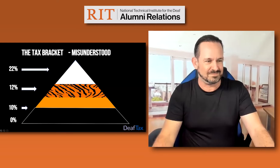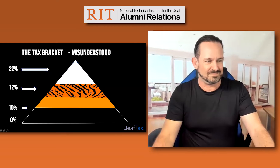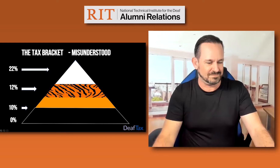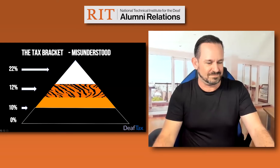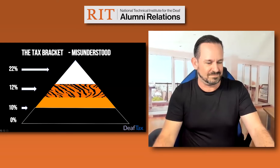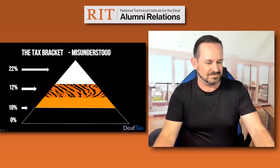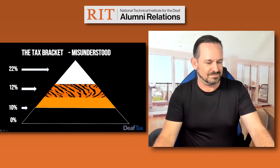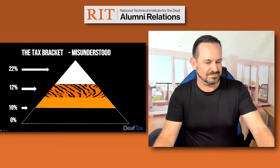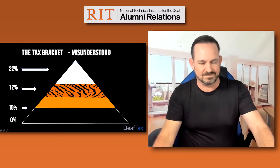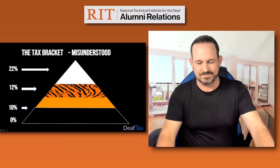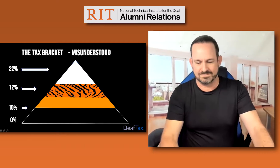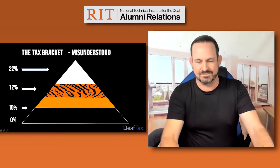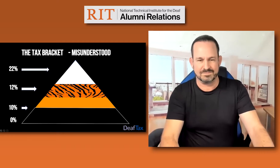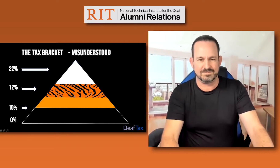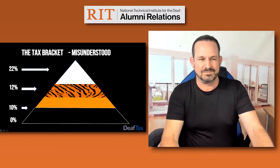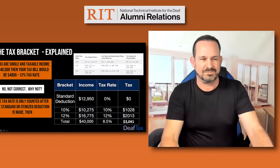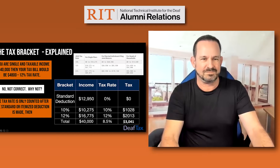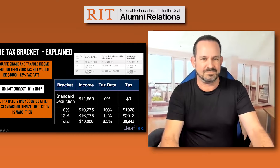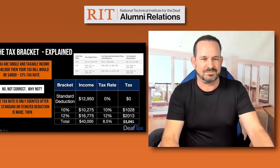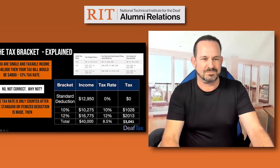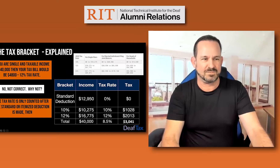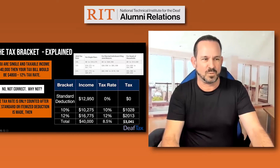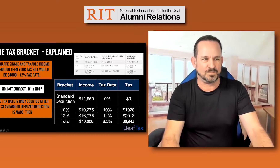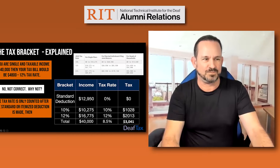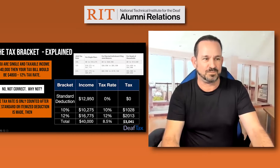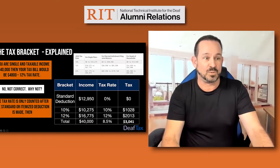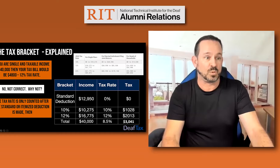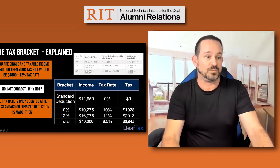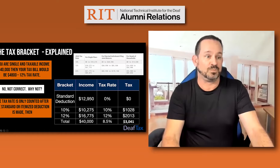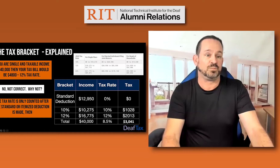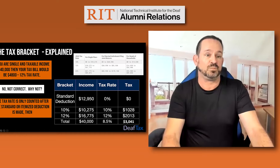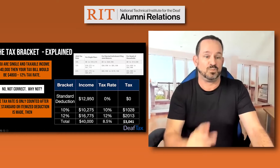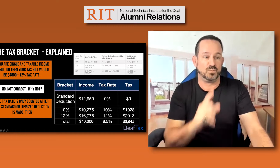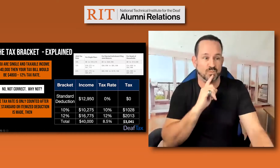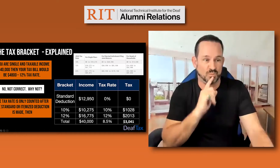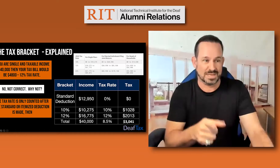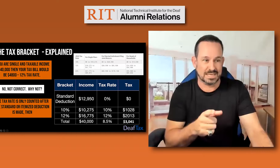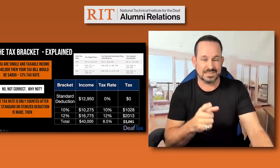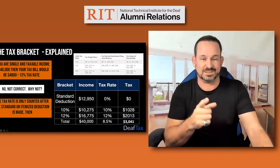what has come before as far as the increase in income goes.